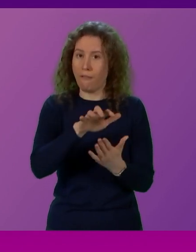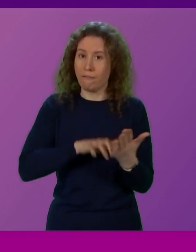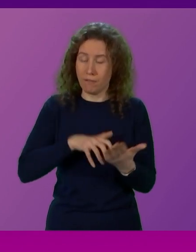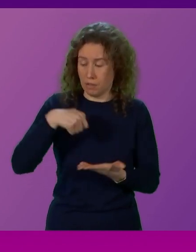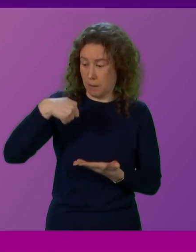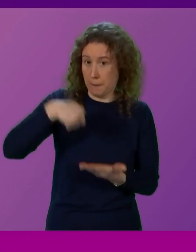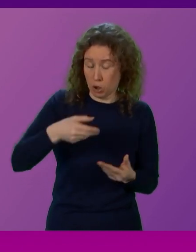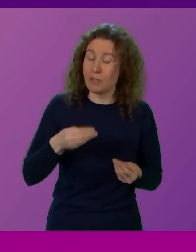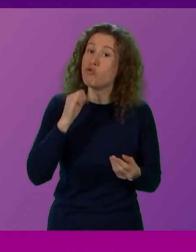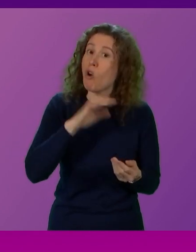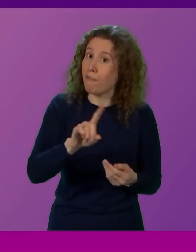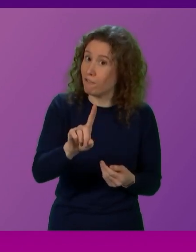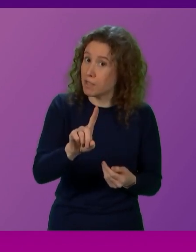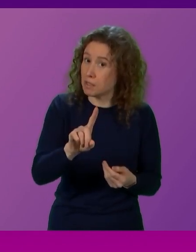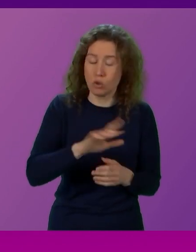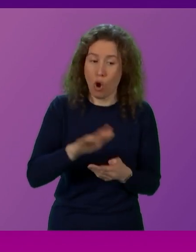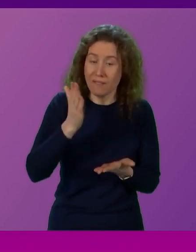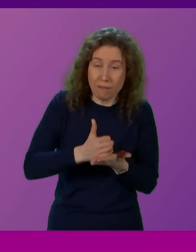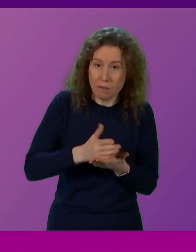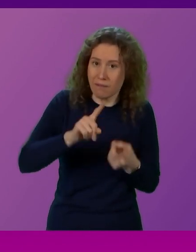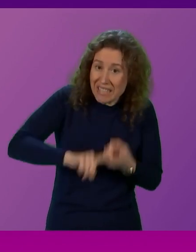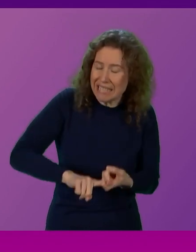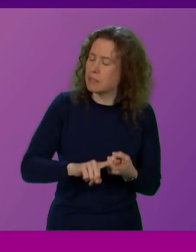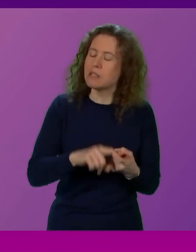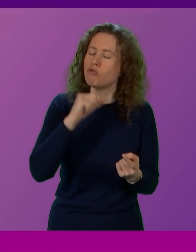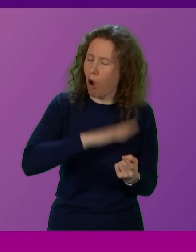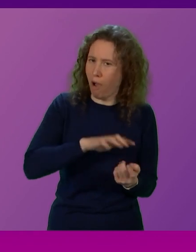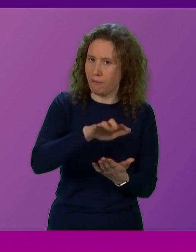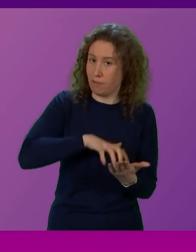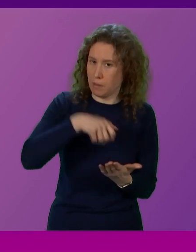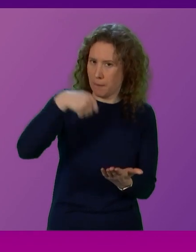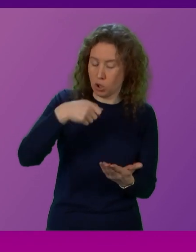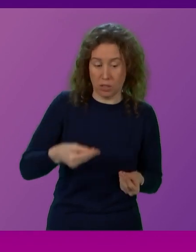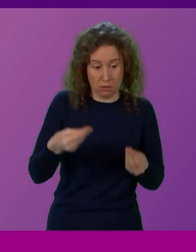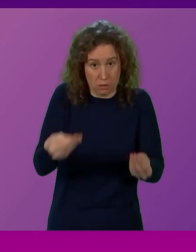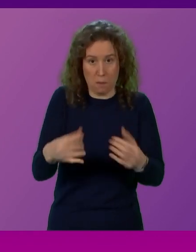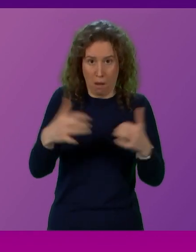I stress the word “draft”. Parliament is about to debate that budget.